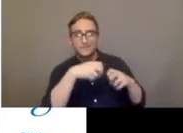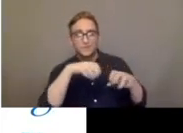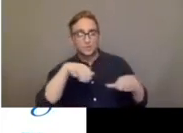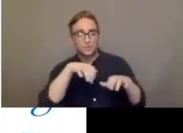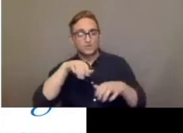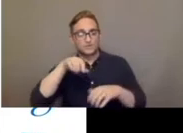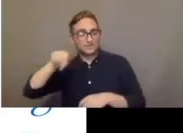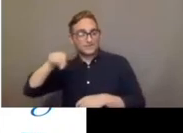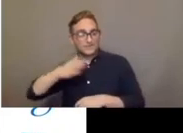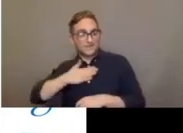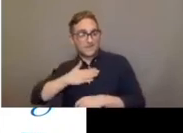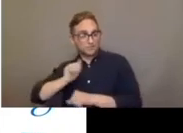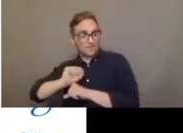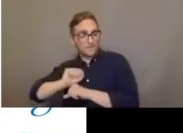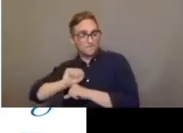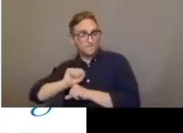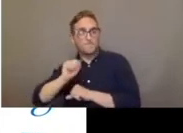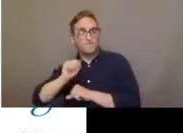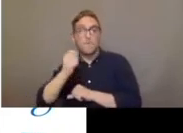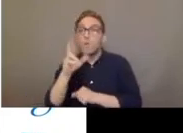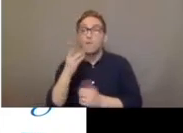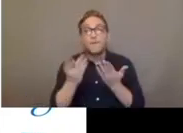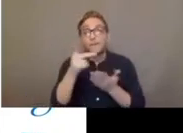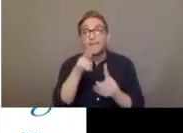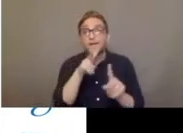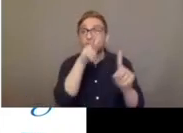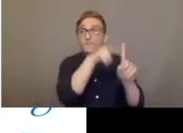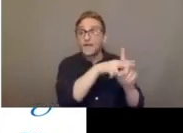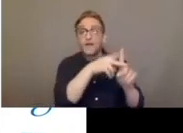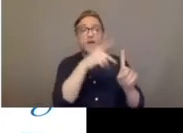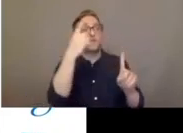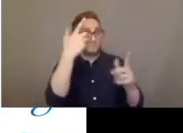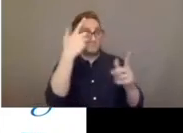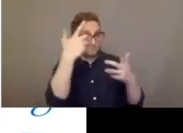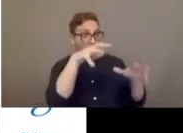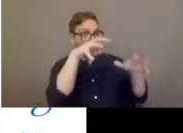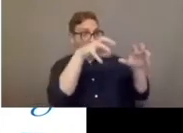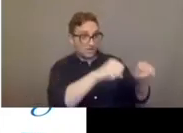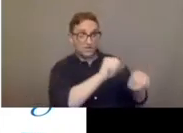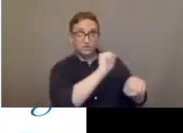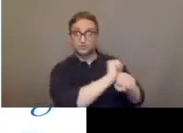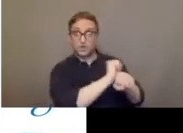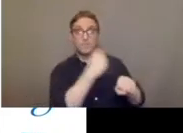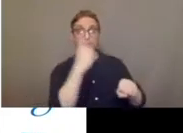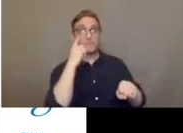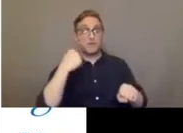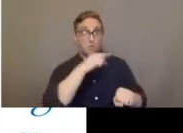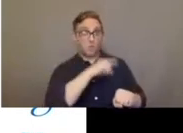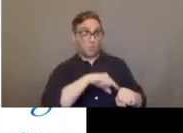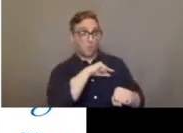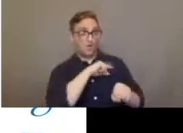an applicant, I've gotten the job or I think I'm qualified for the job but I'm having difficulty